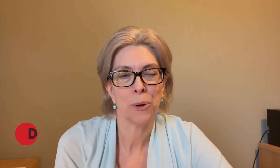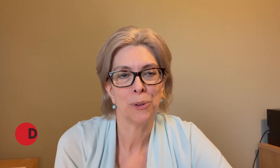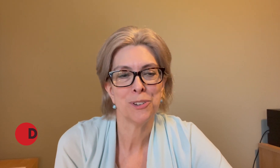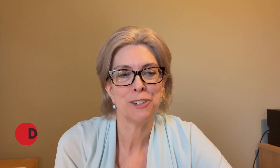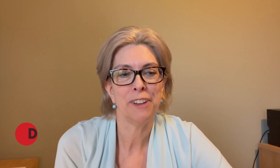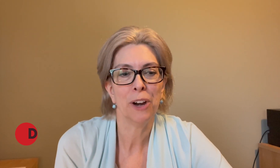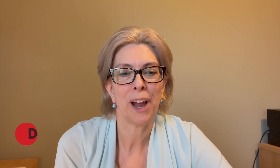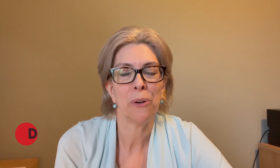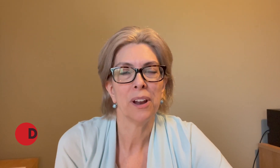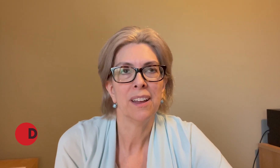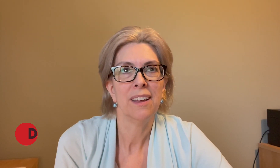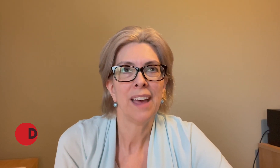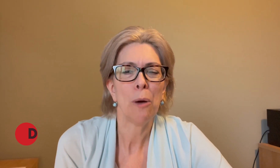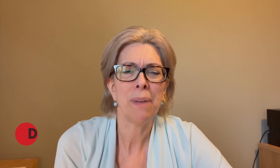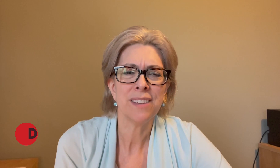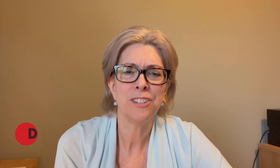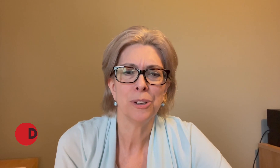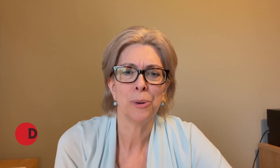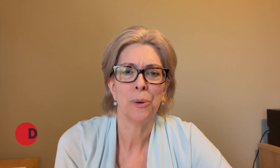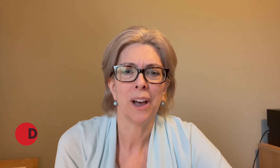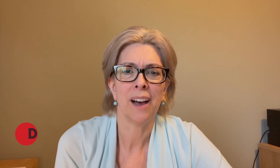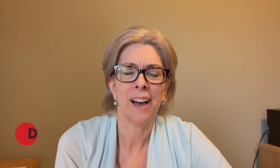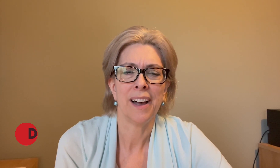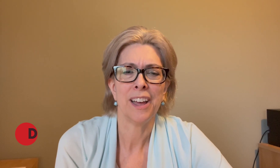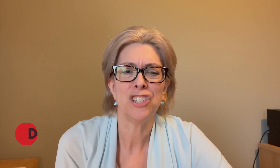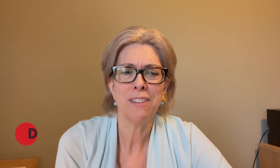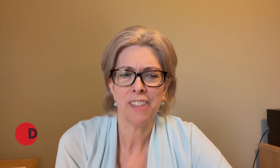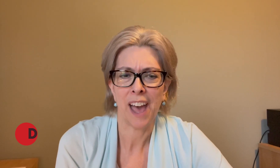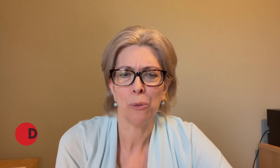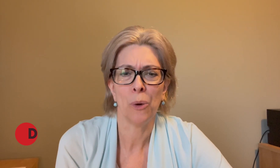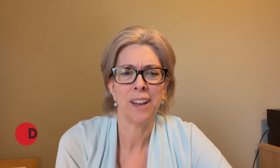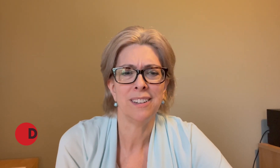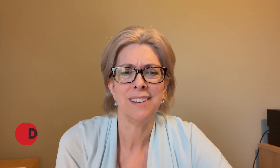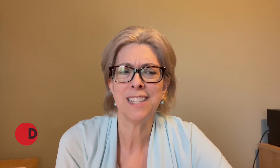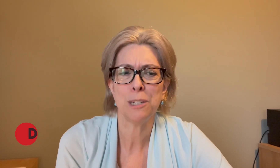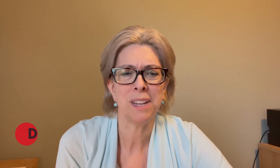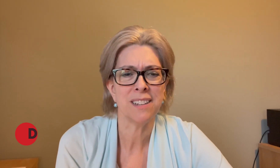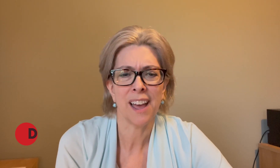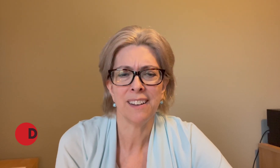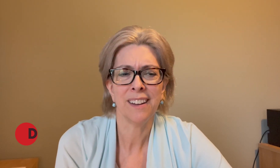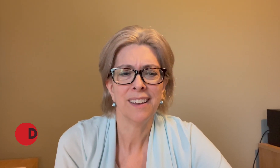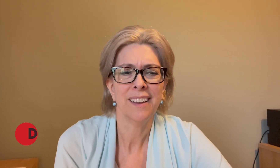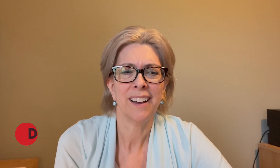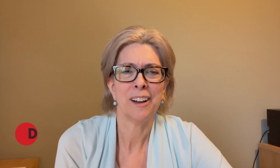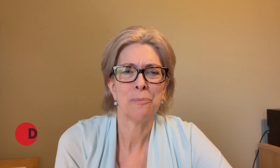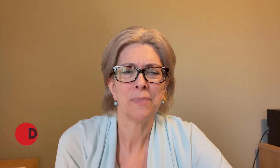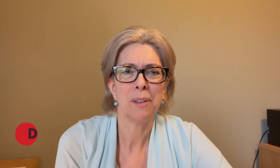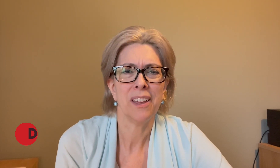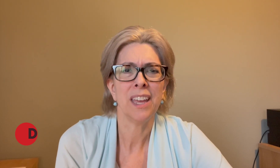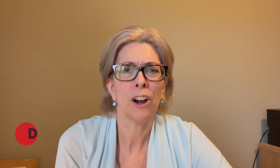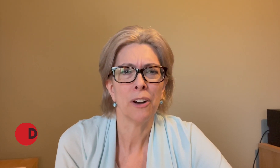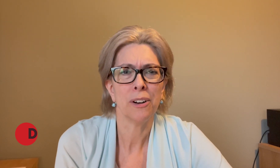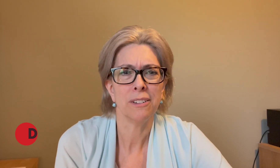and stakeholders to figure out how best to achieve that what needs to be done.